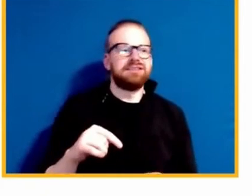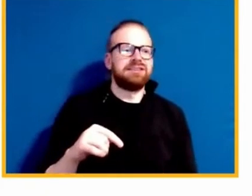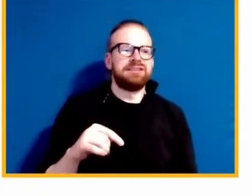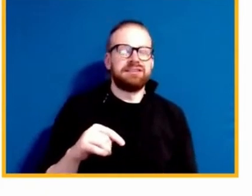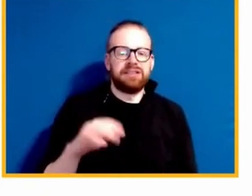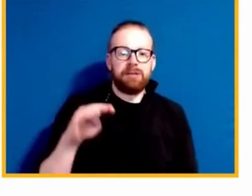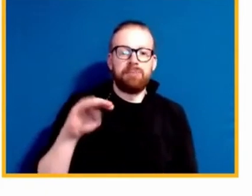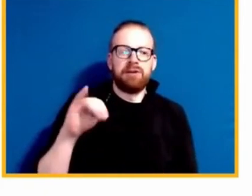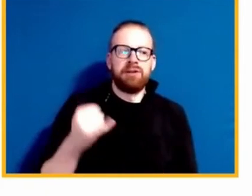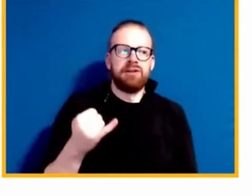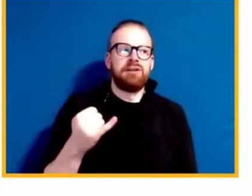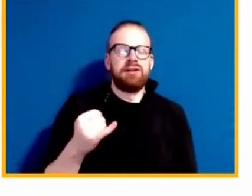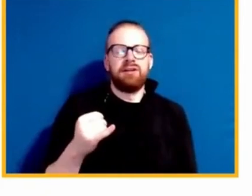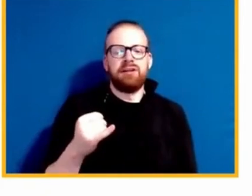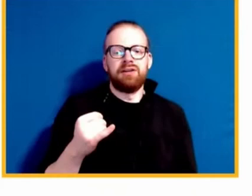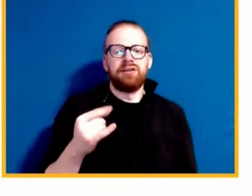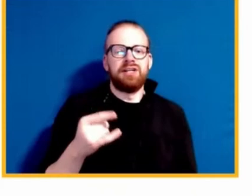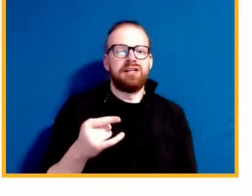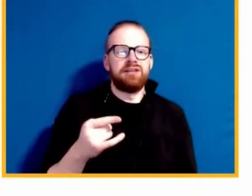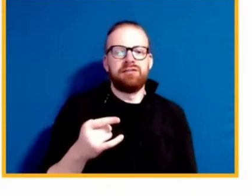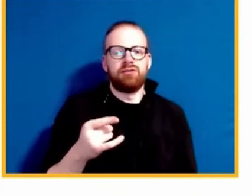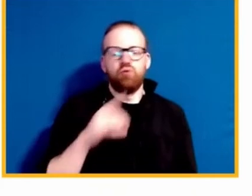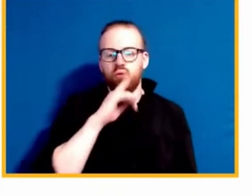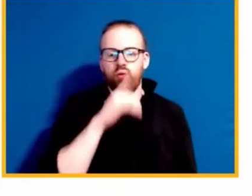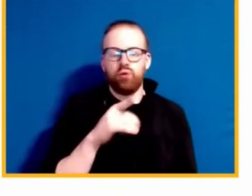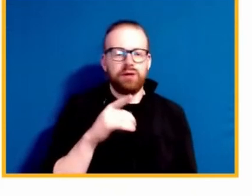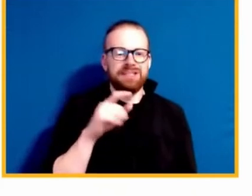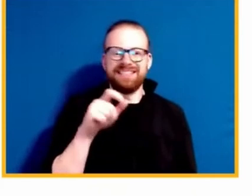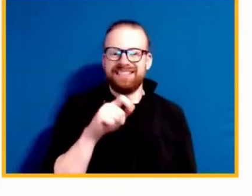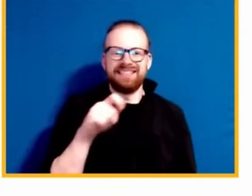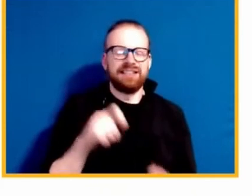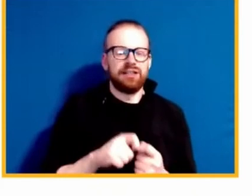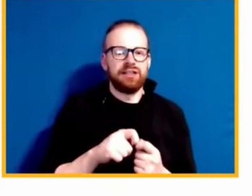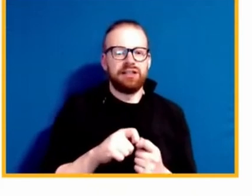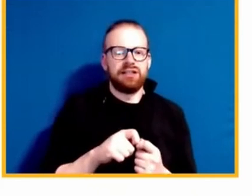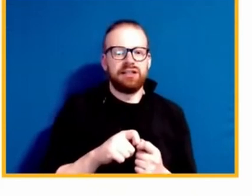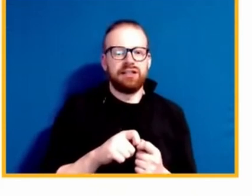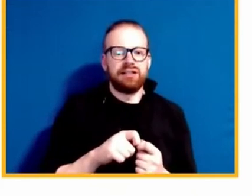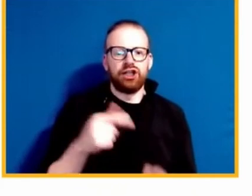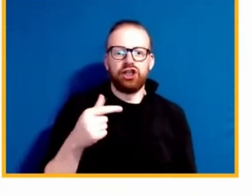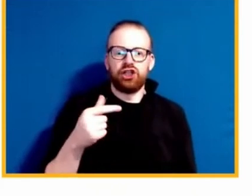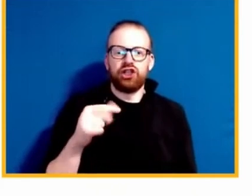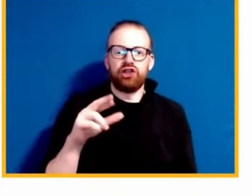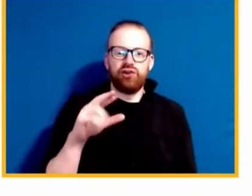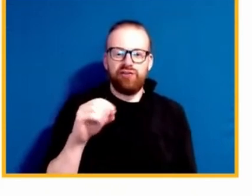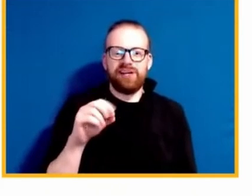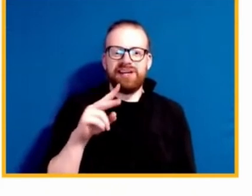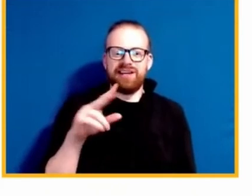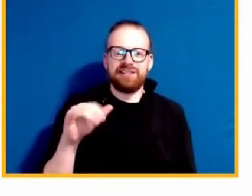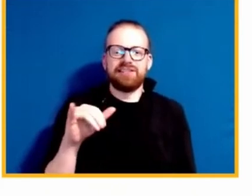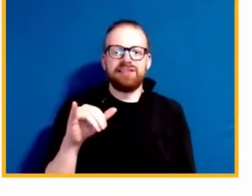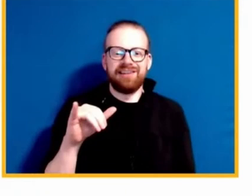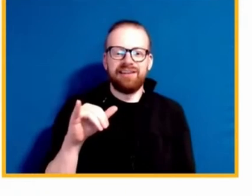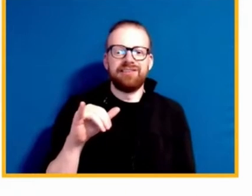while he is sharp, and very precise, he's also groovy. So I really like that about it, the whole